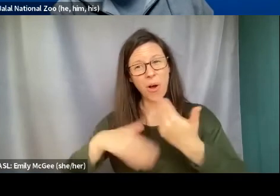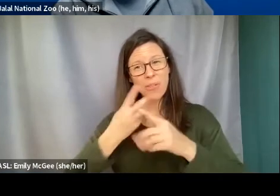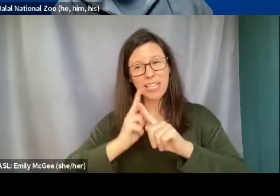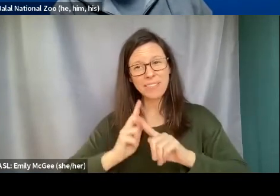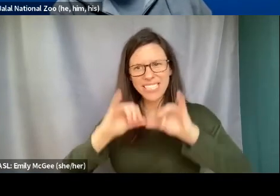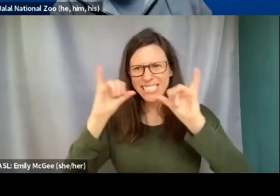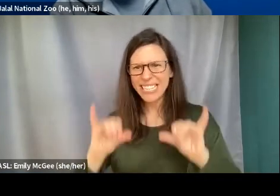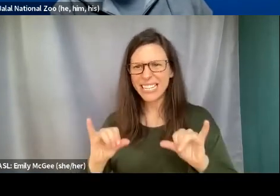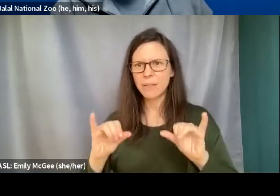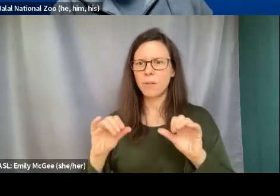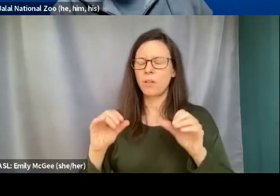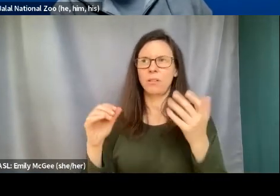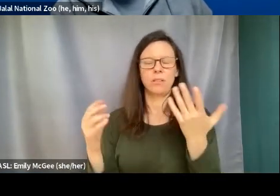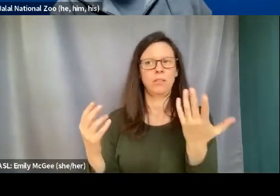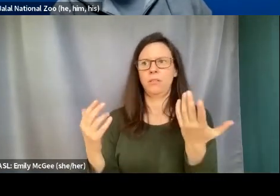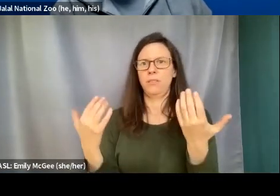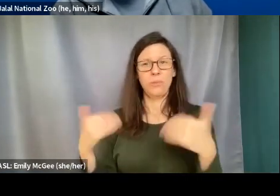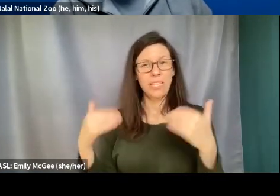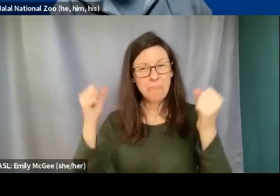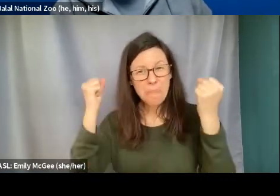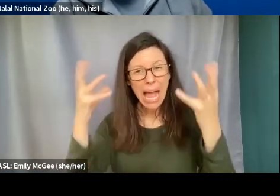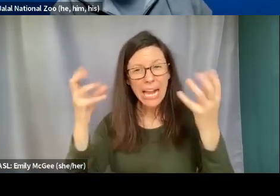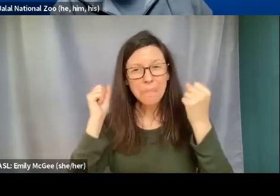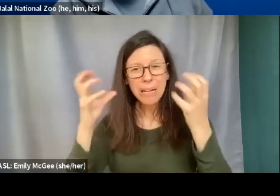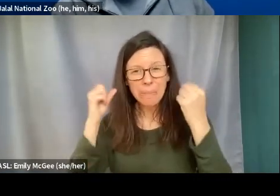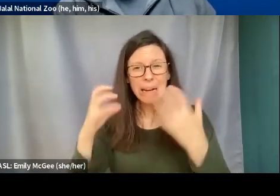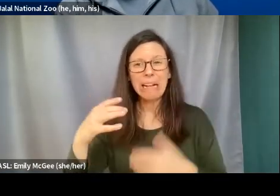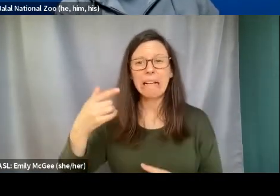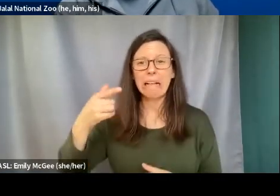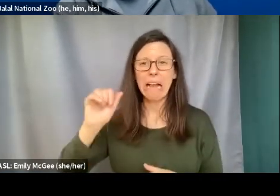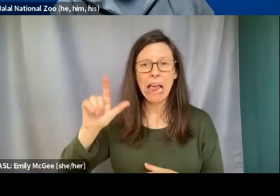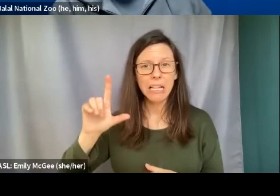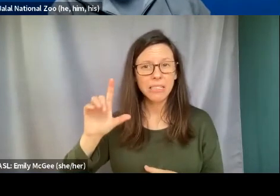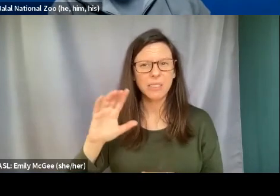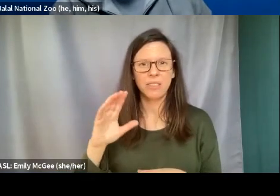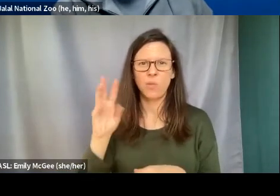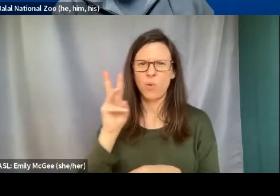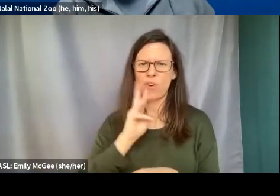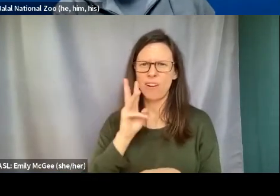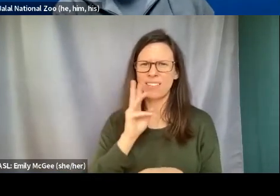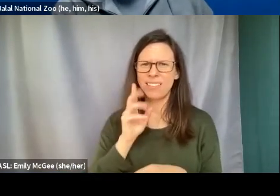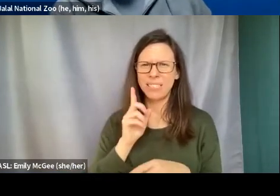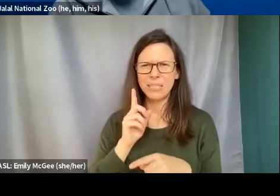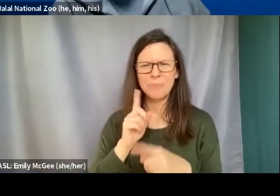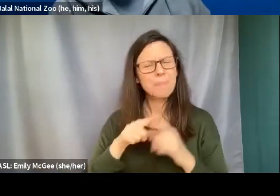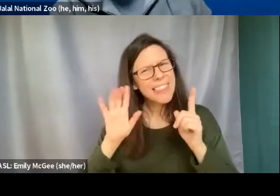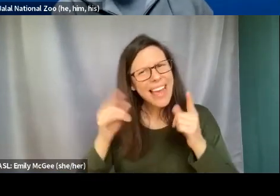thousands and thousands of gallons of water, but where exactly is this taking place in the zoo?